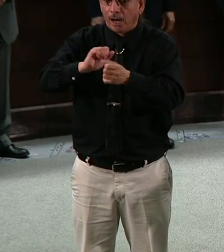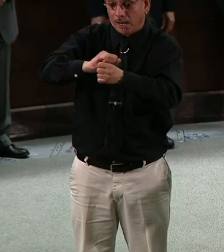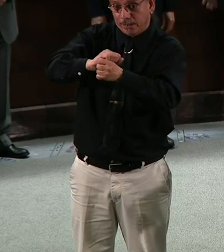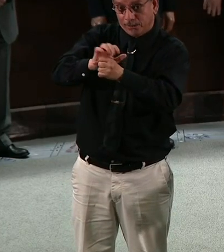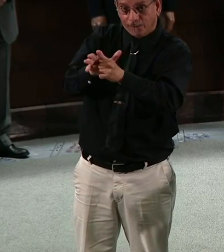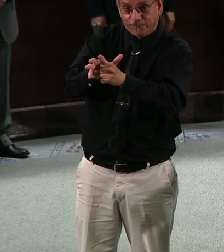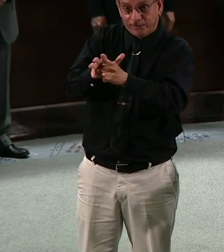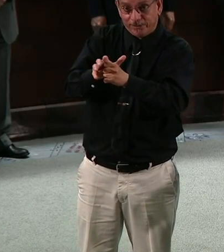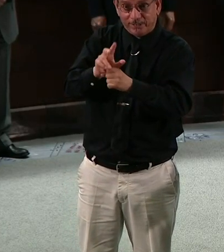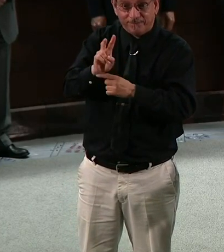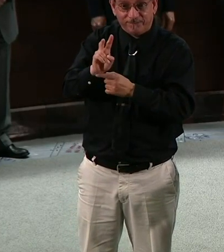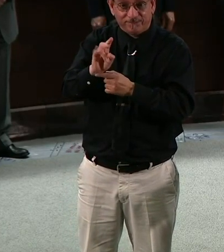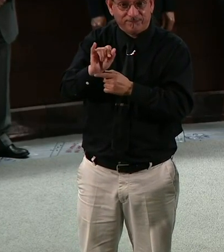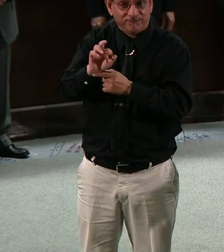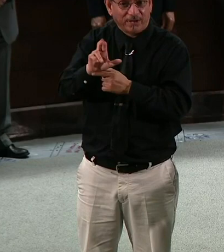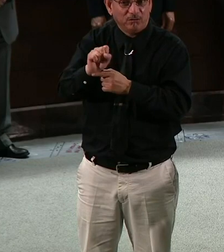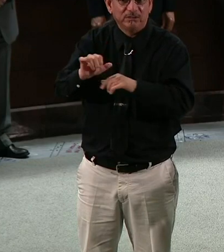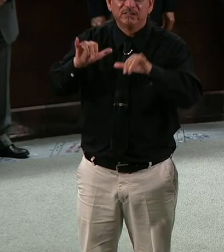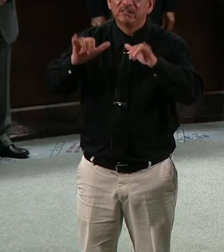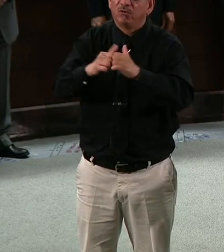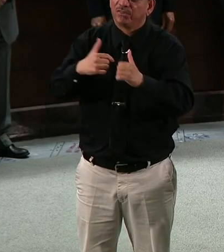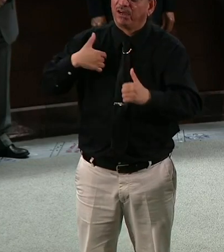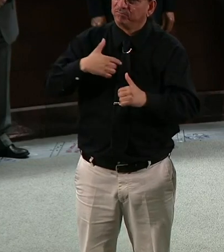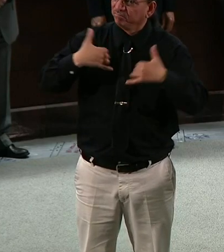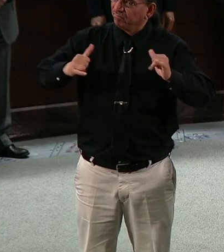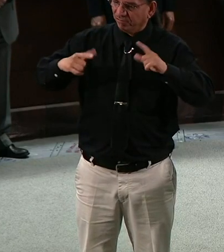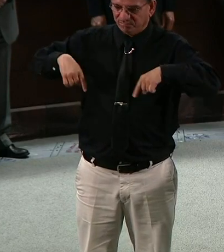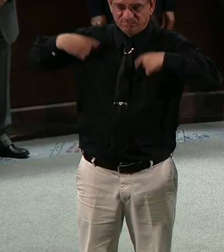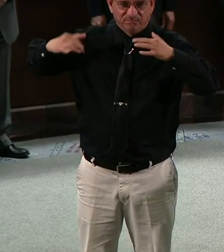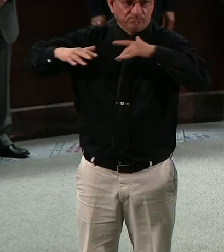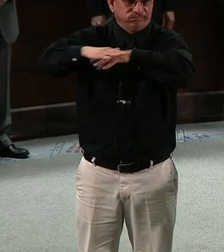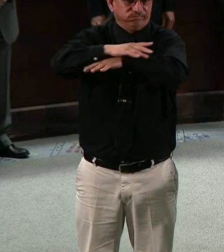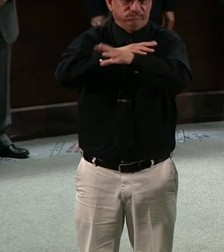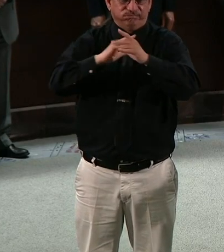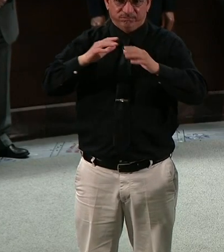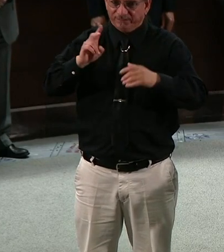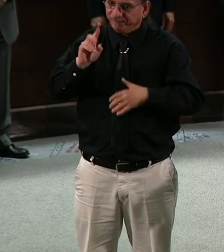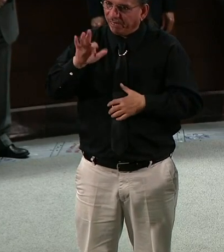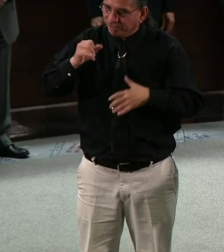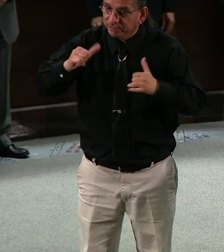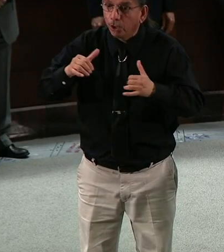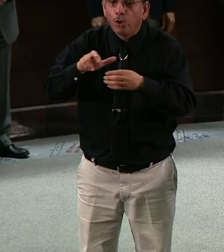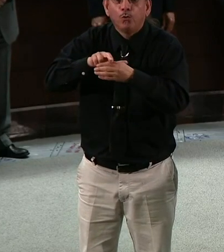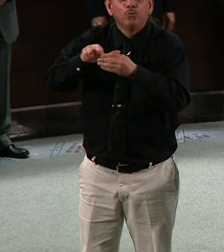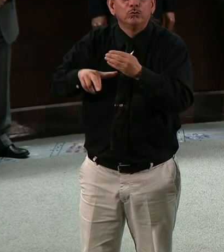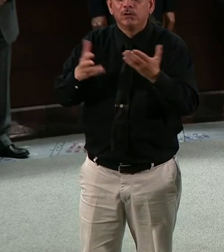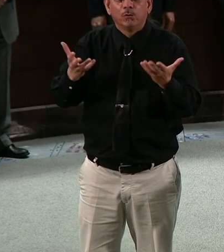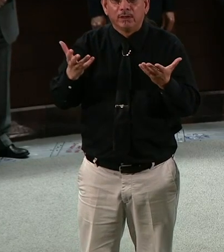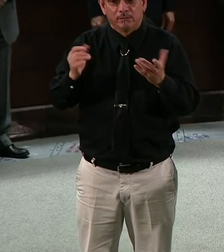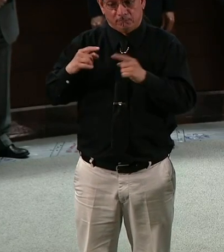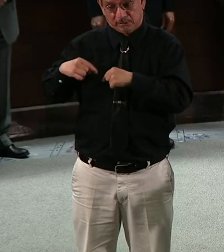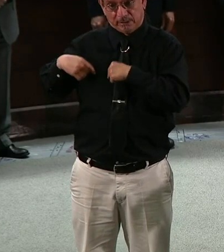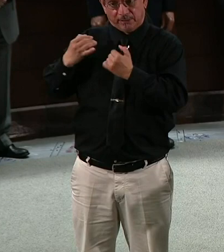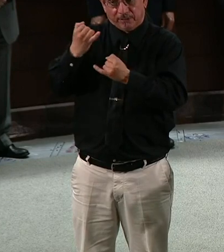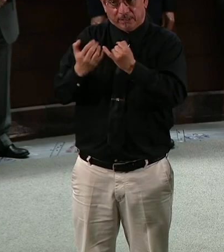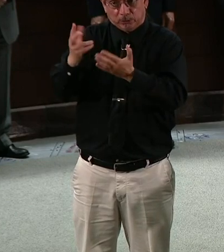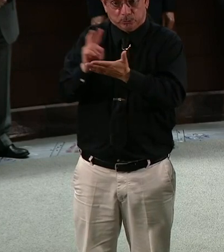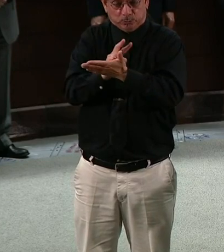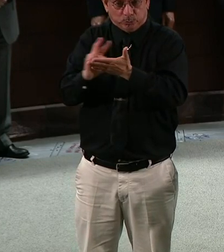EL CONO DE LOS AS TACTICAL NOSOTROS. A LOT HAS TO DALLAS